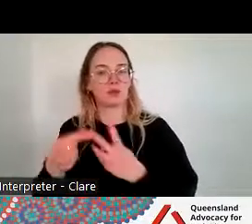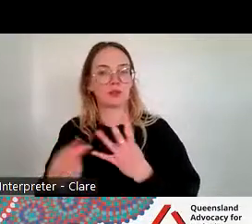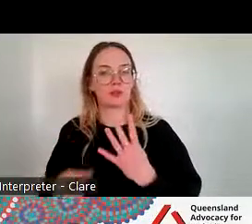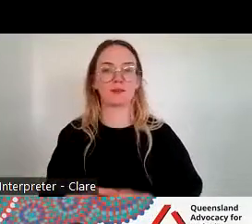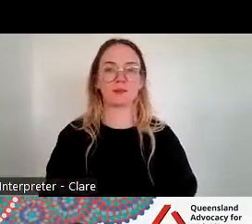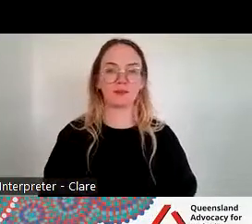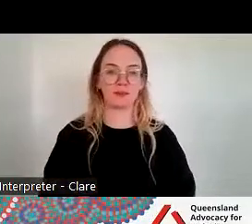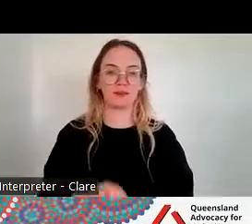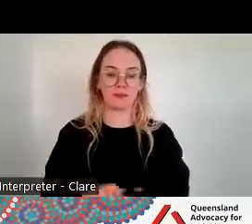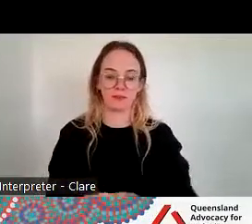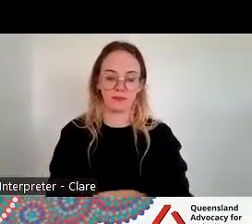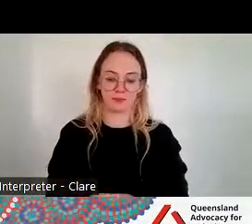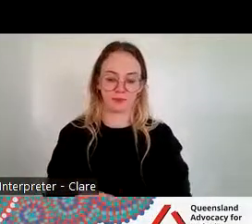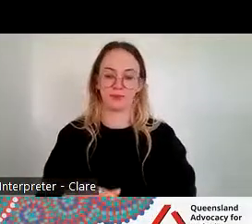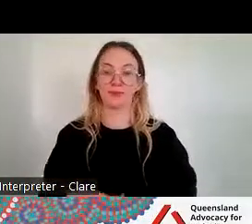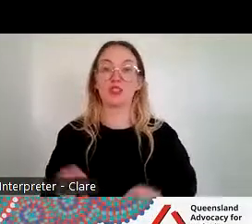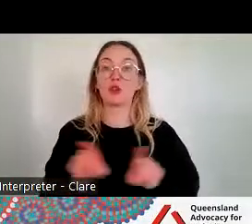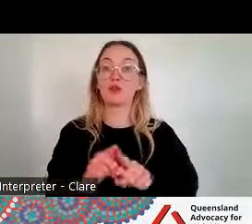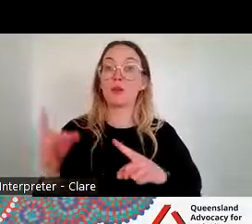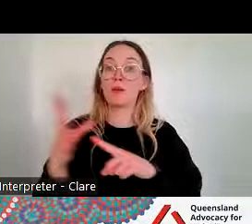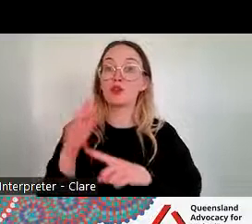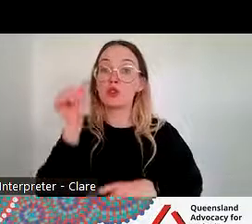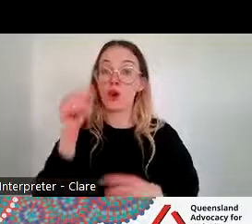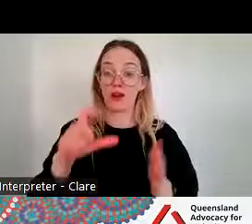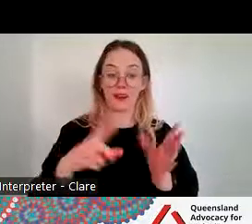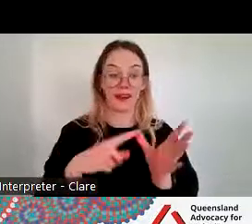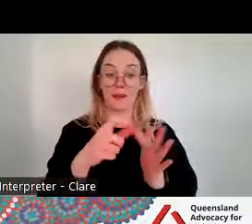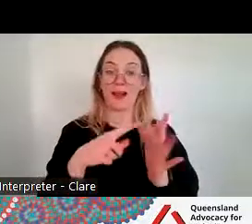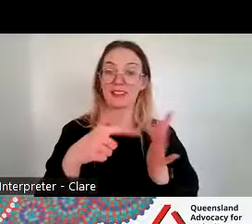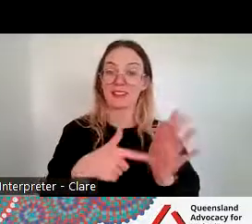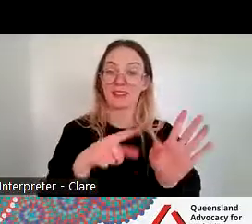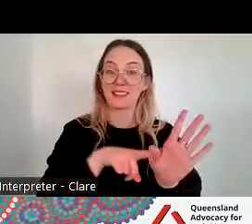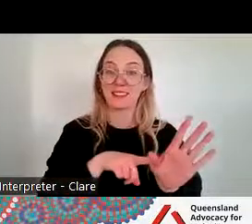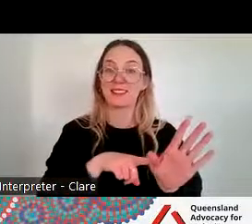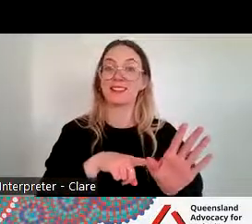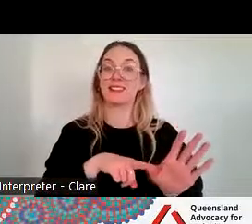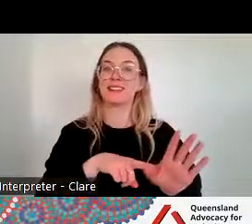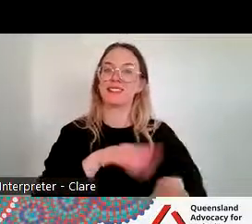It's also important to note that the idea of capacity is time, domain and decision specific.